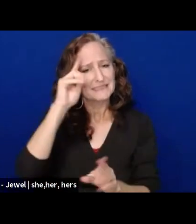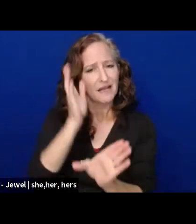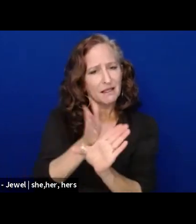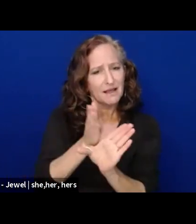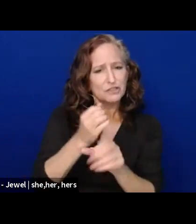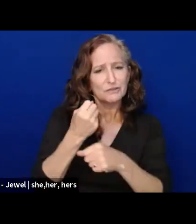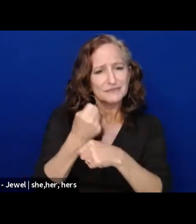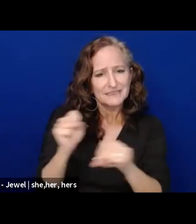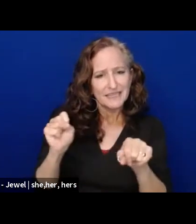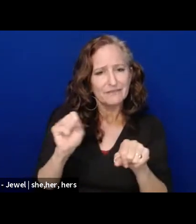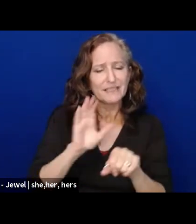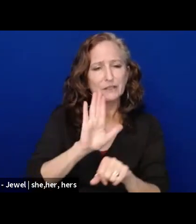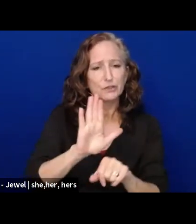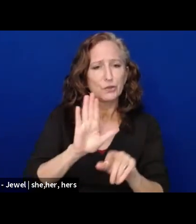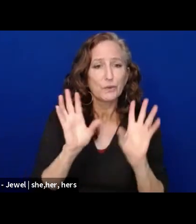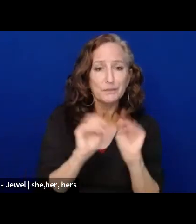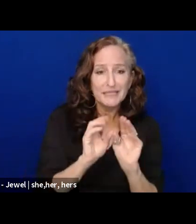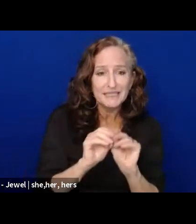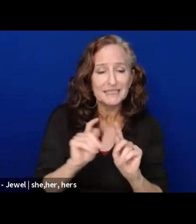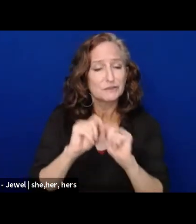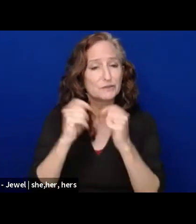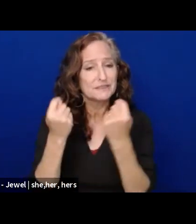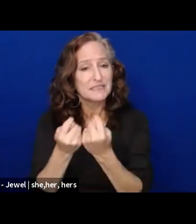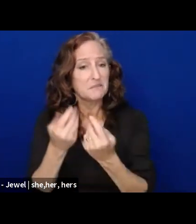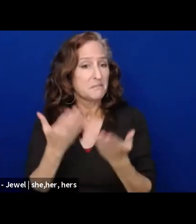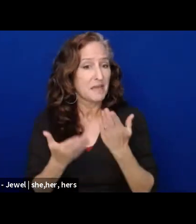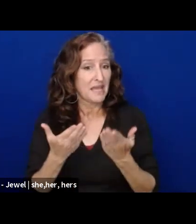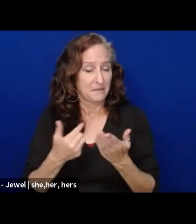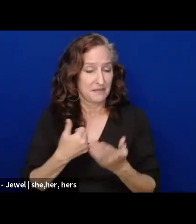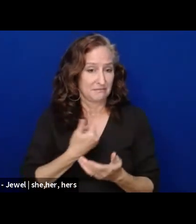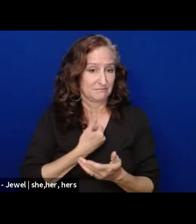you are sharing what's happening in your lives and you’re learning from each other